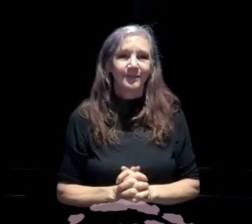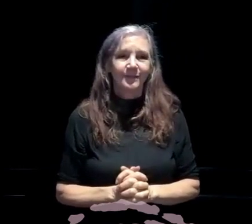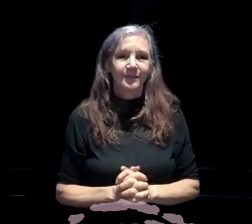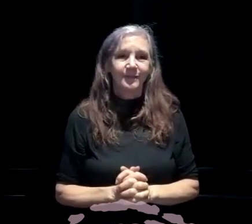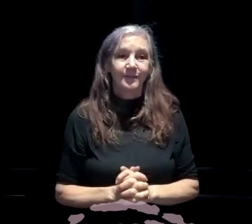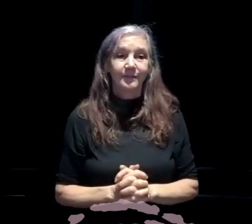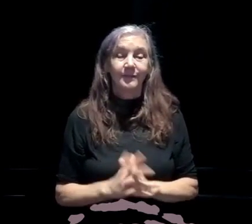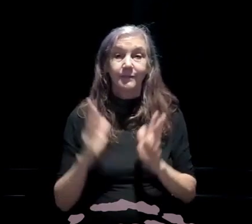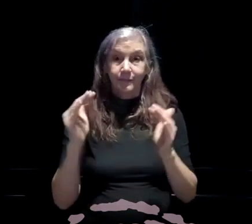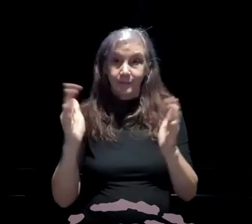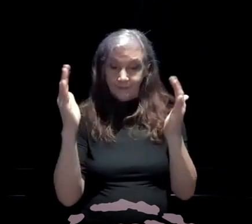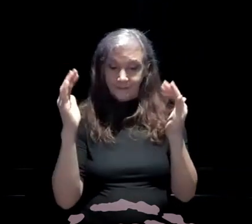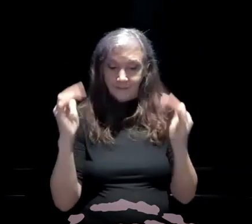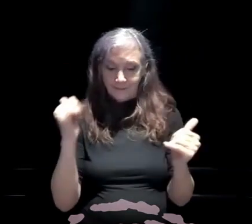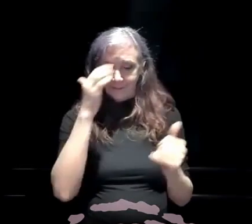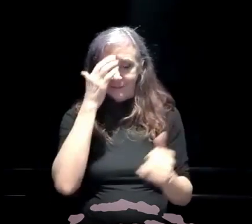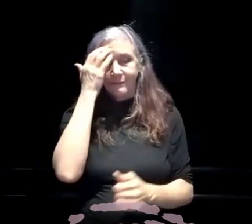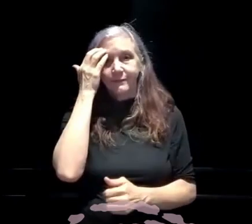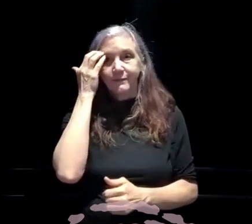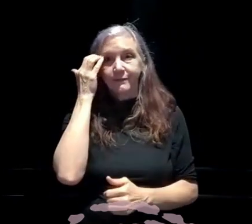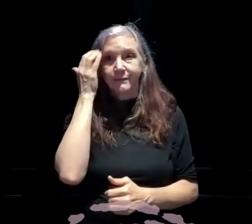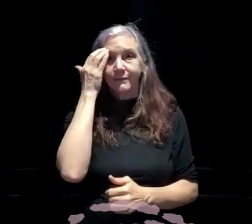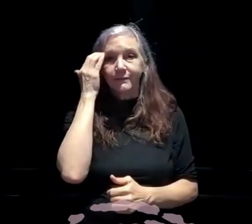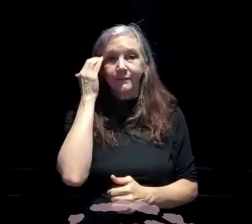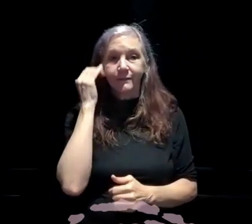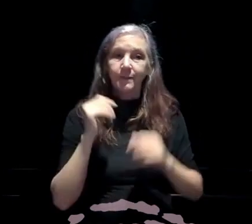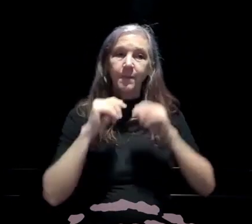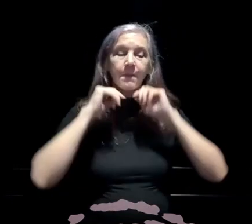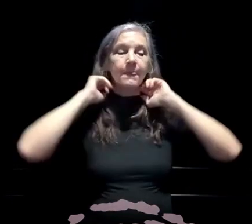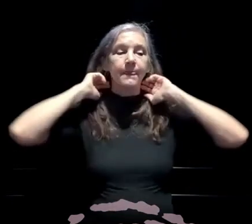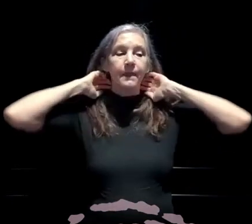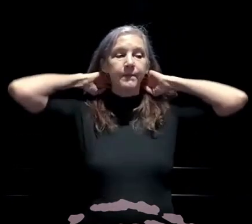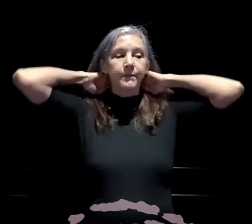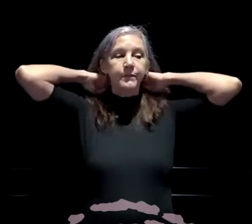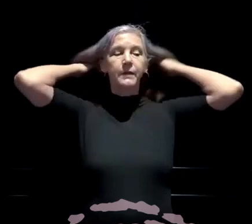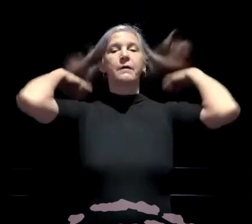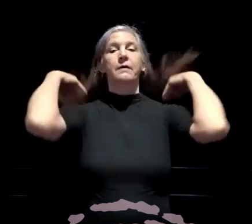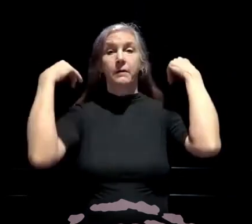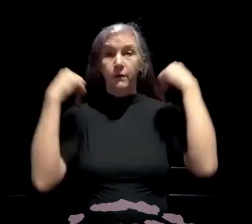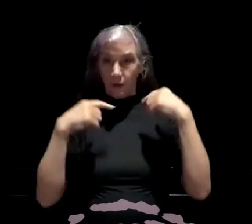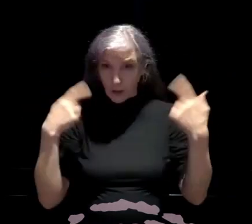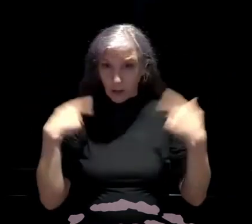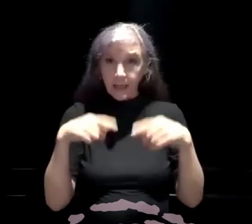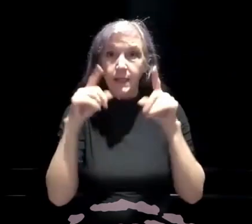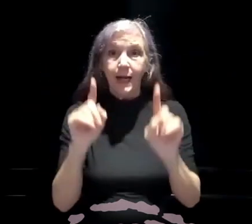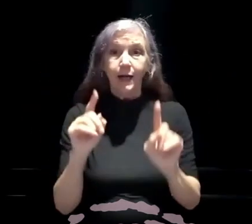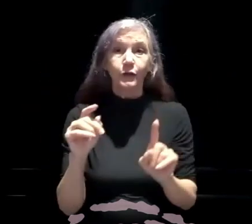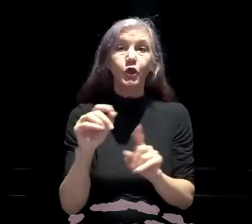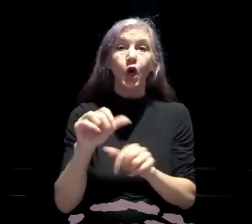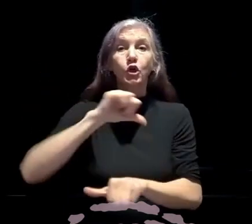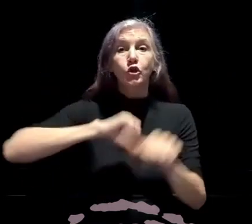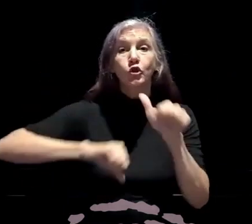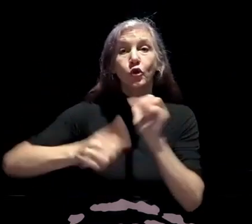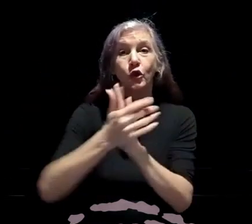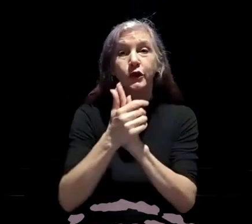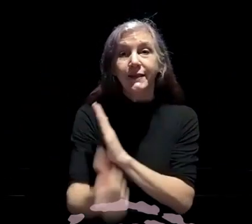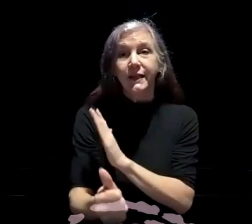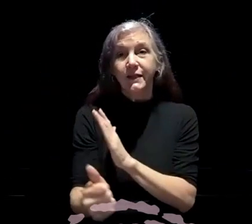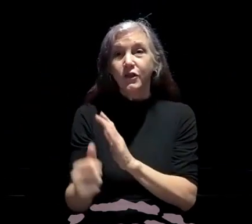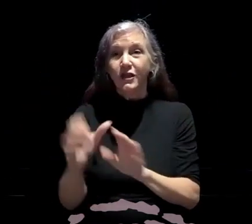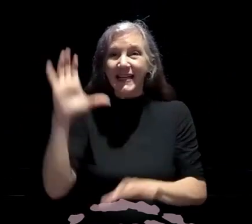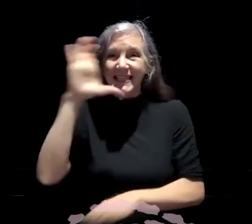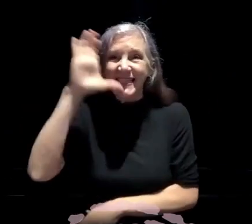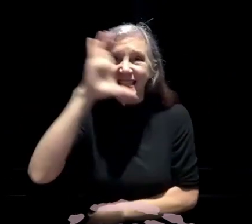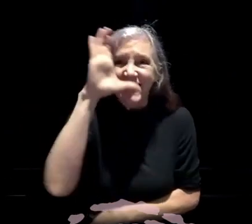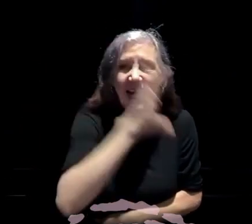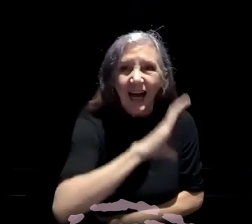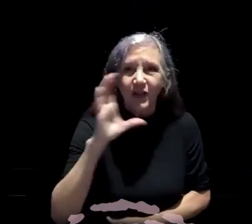In our next order of business, thank you, Andrew, is to announce our social skills scavenger hunt winners.